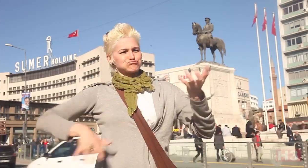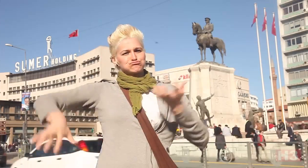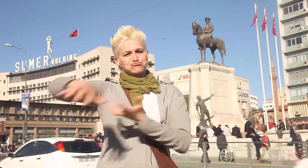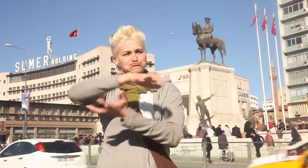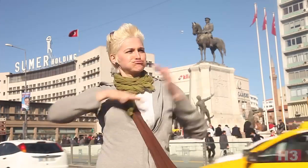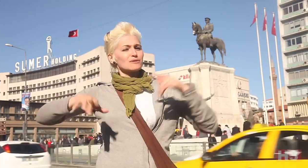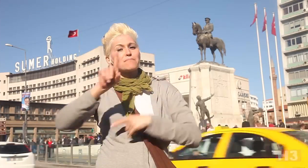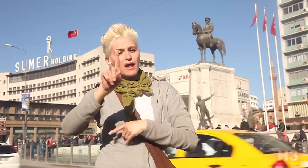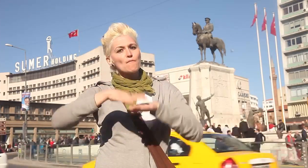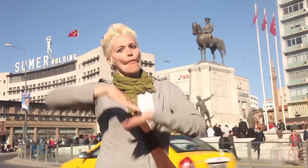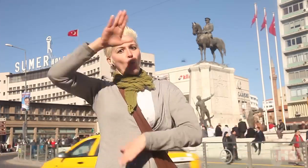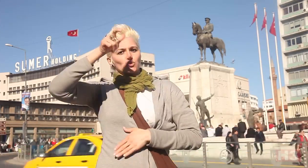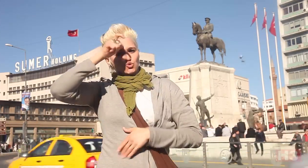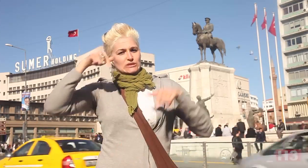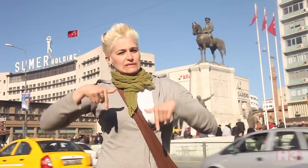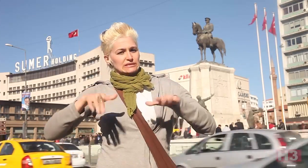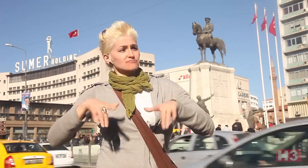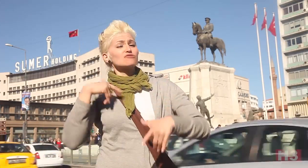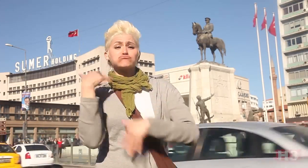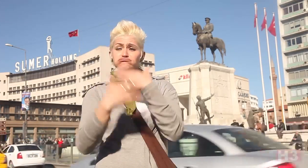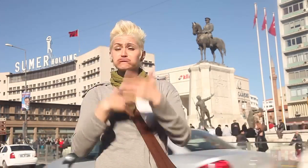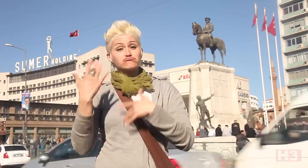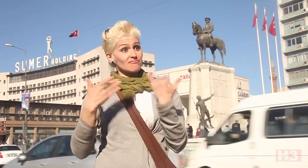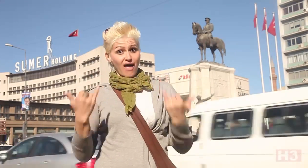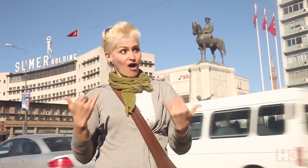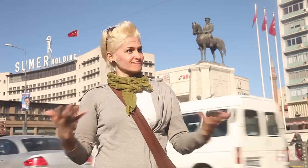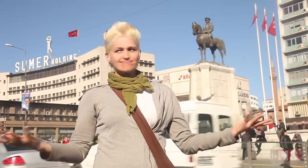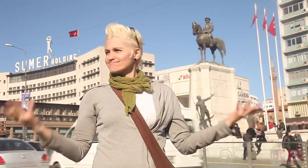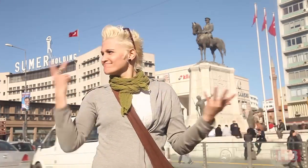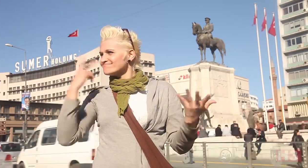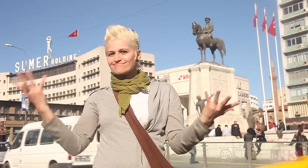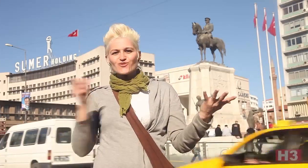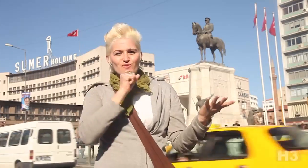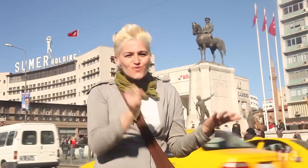However Turkish culture dominates in Ankara.